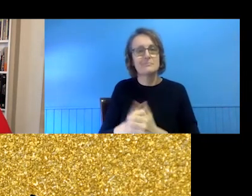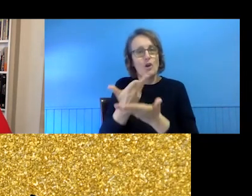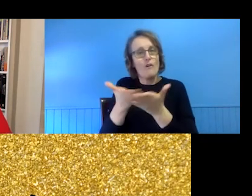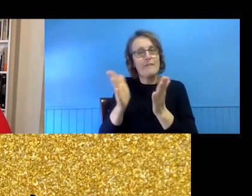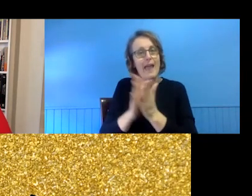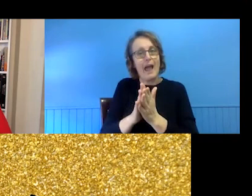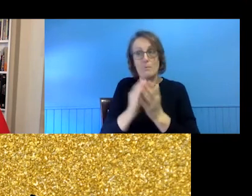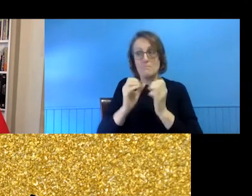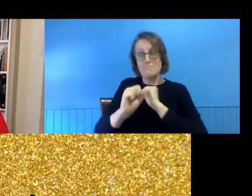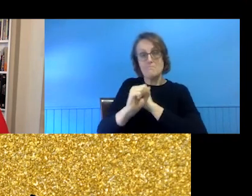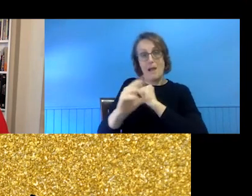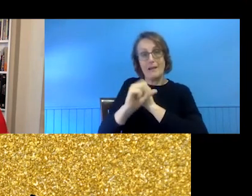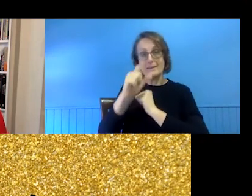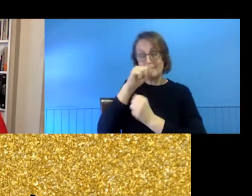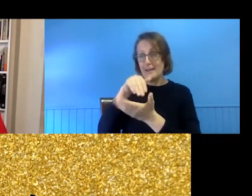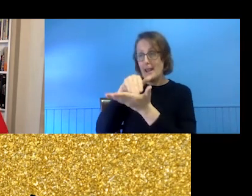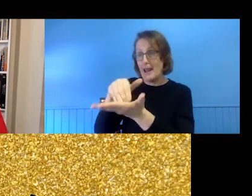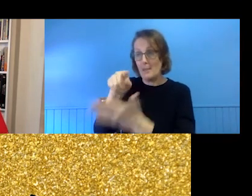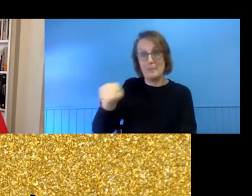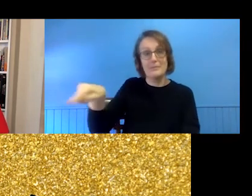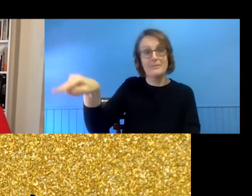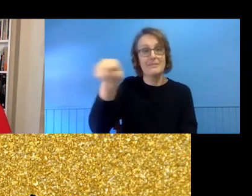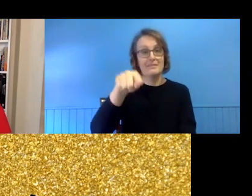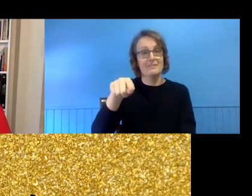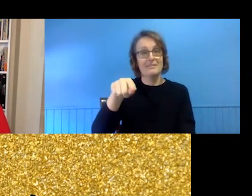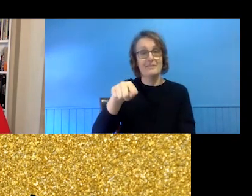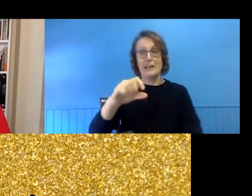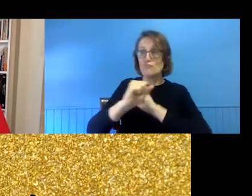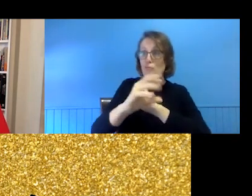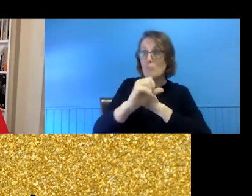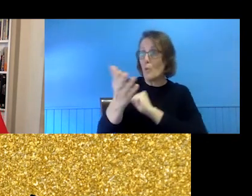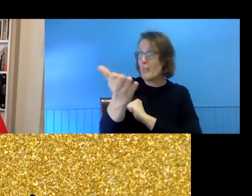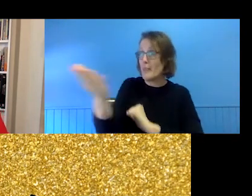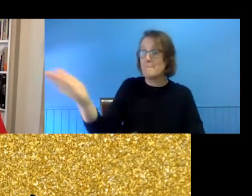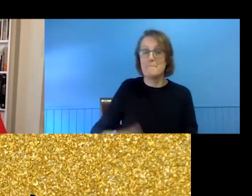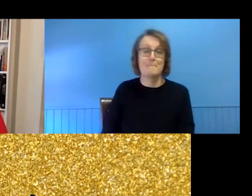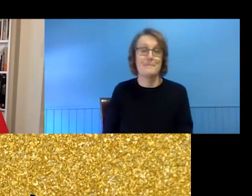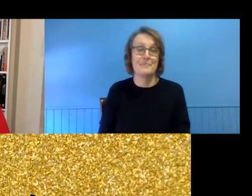your marketing to actually promote other people. Are there interesting